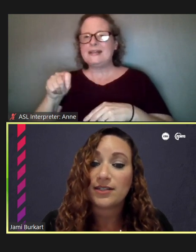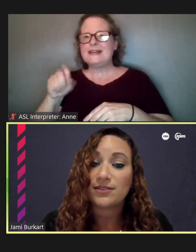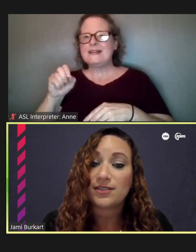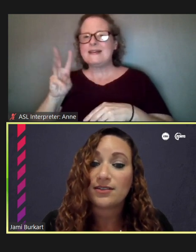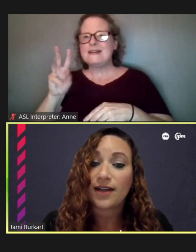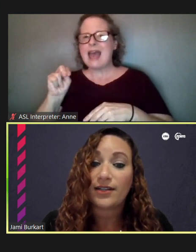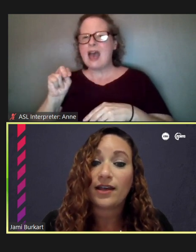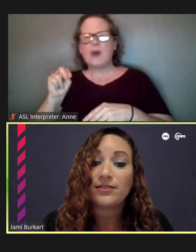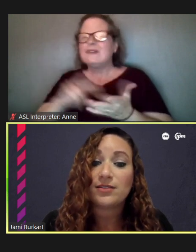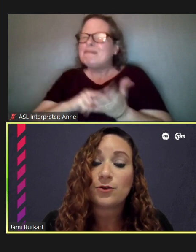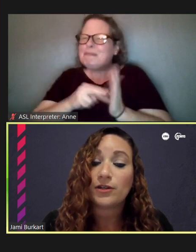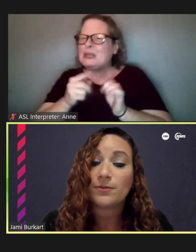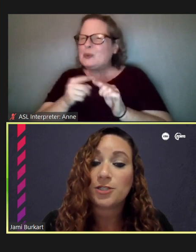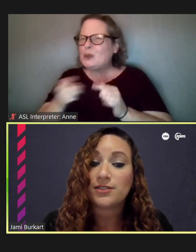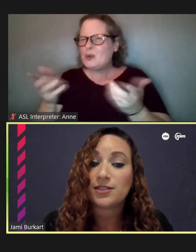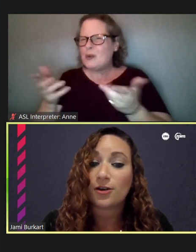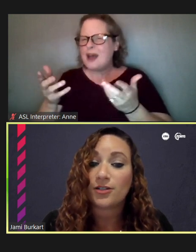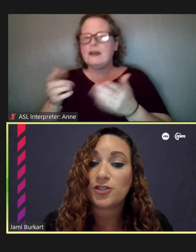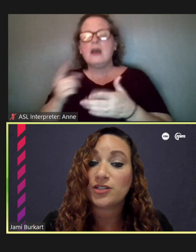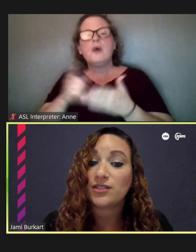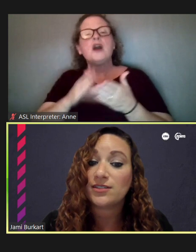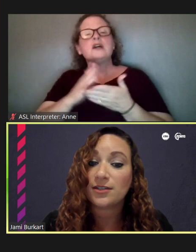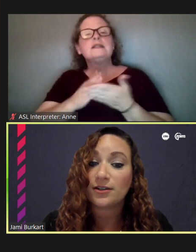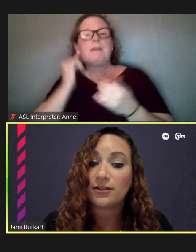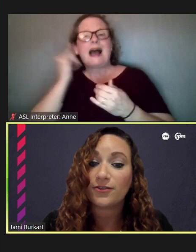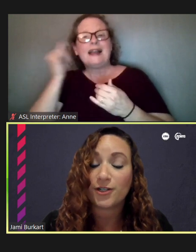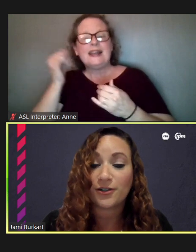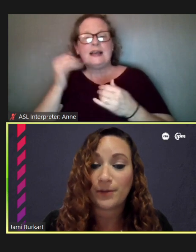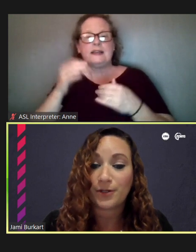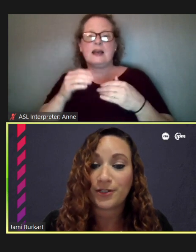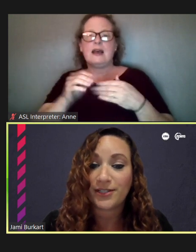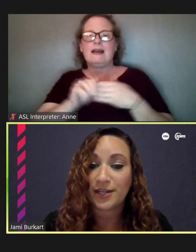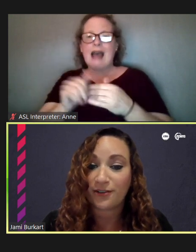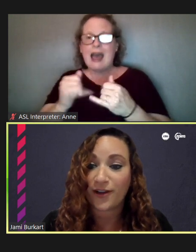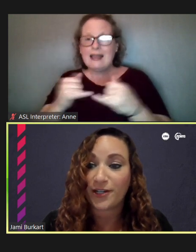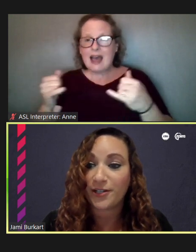guidelines or images the artists should consider for your Neighborhood Identifier?